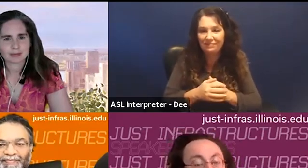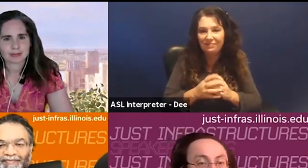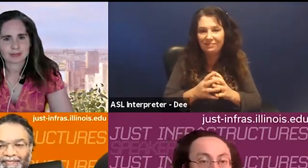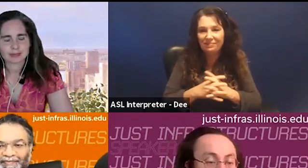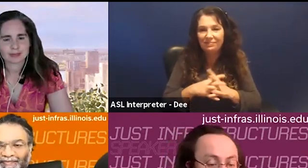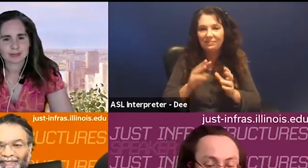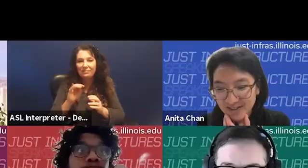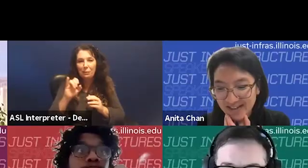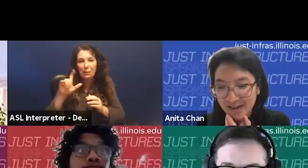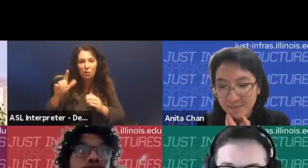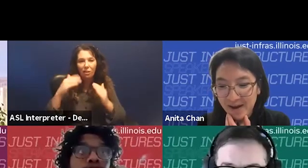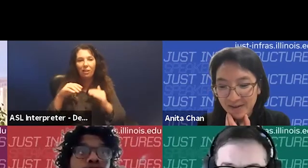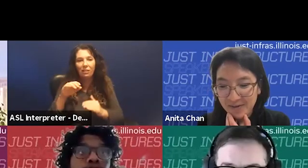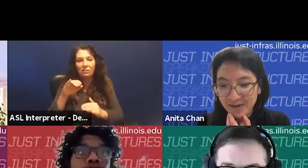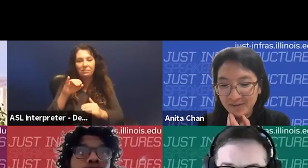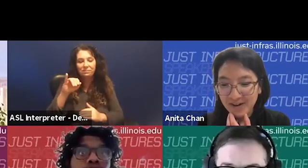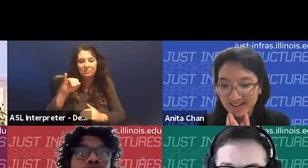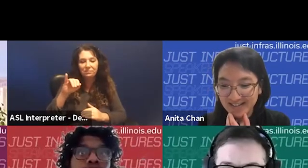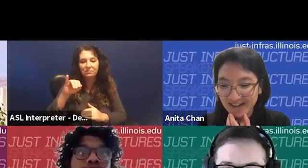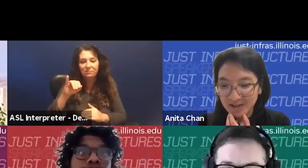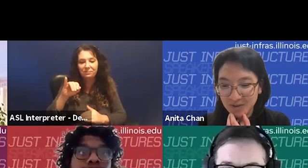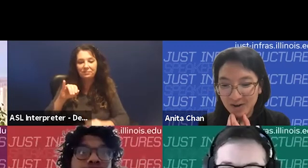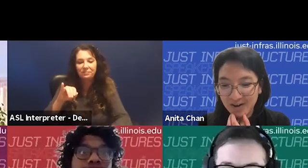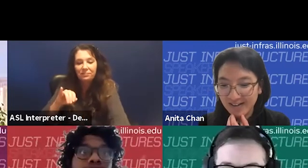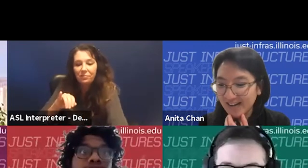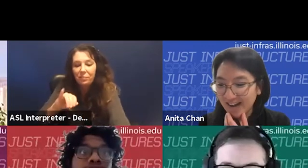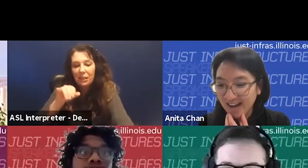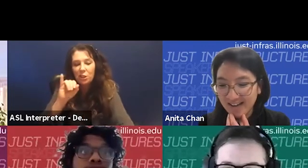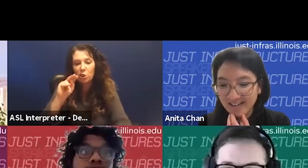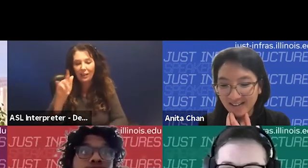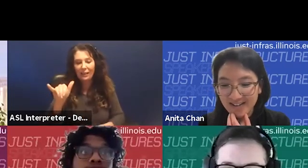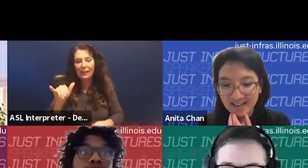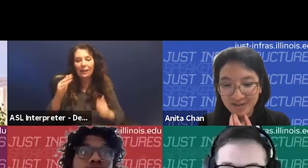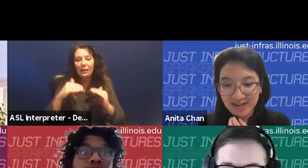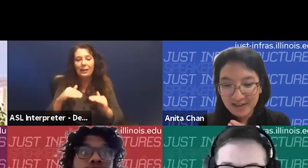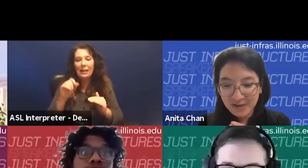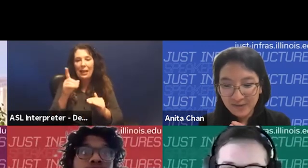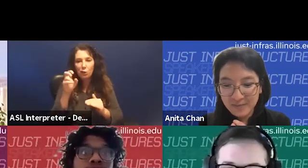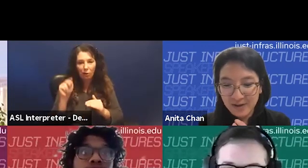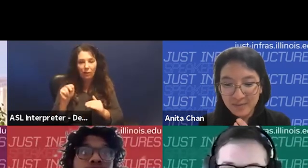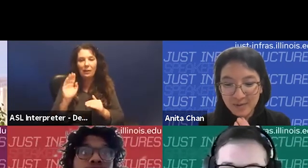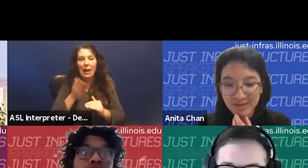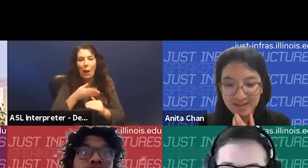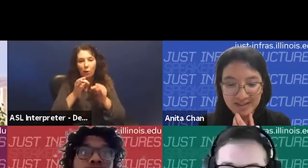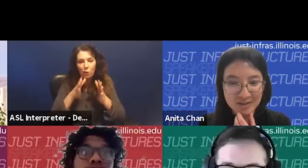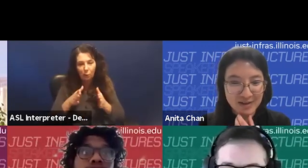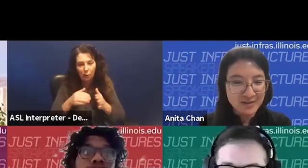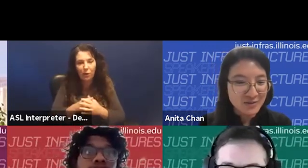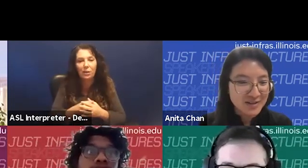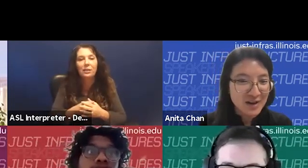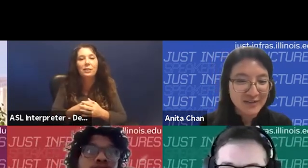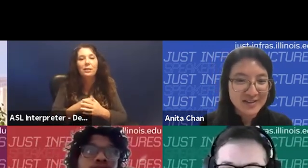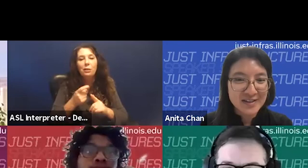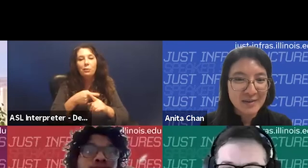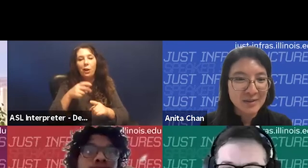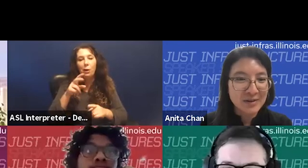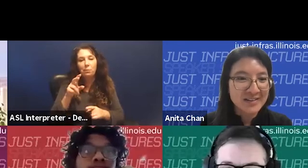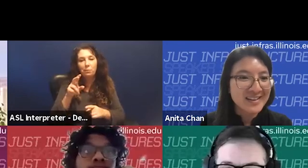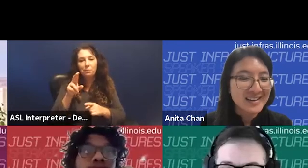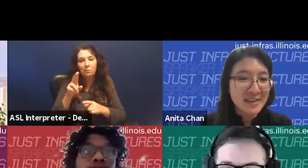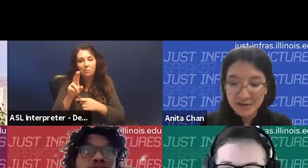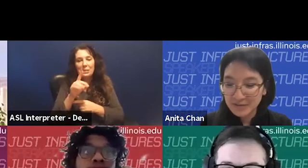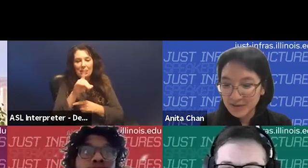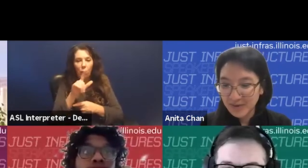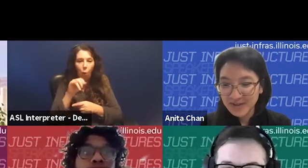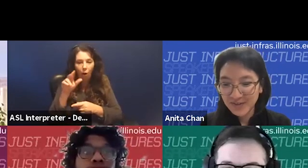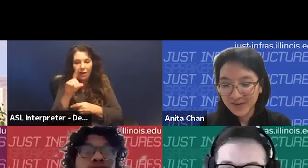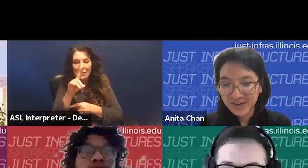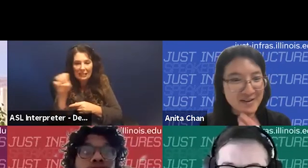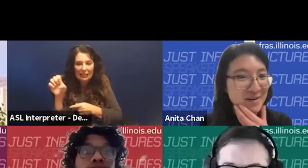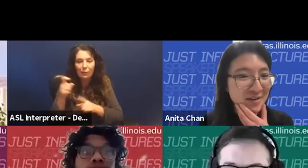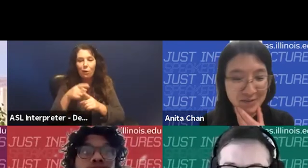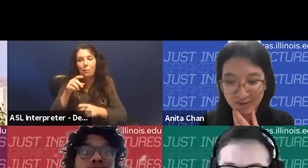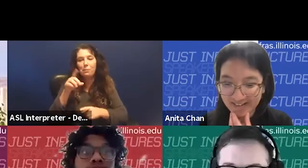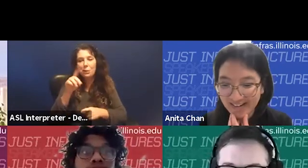The Neko she gave mellow or he Rojas Adrian Wong, and our ASL translator from UI UCS dress dress office, Lauren D, thank you so much for all of your work.